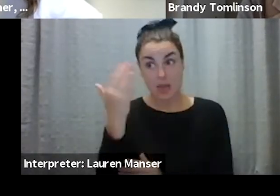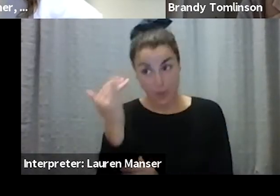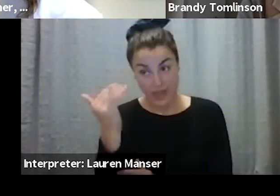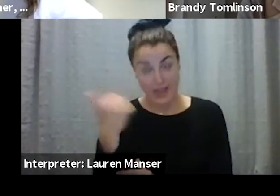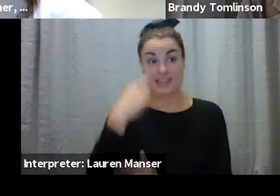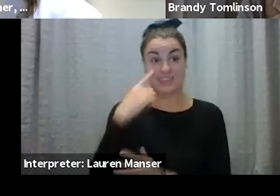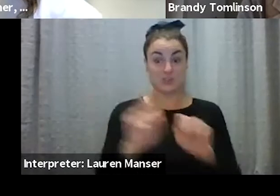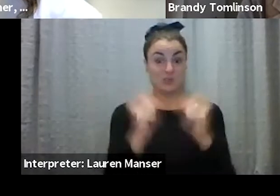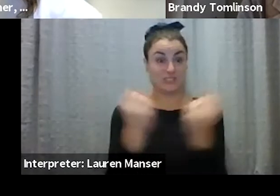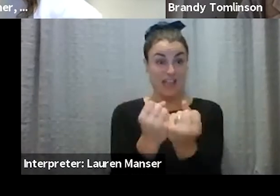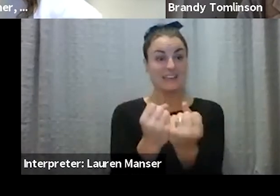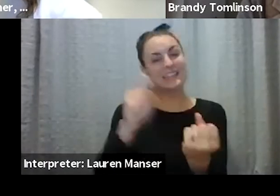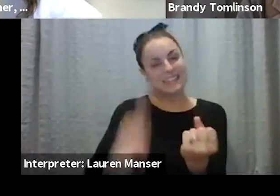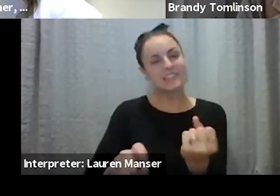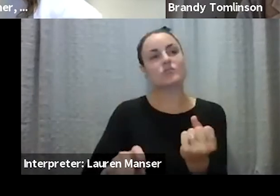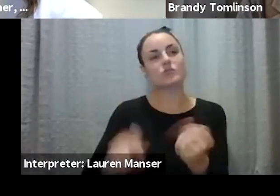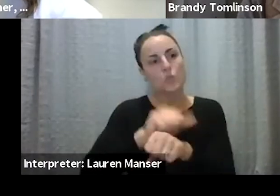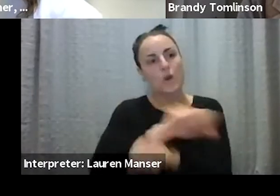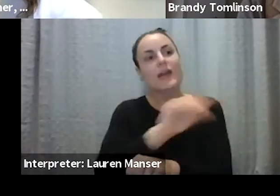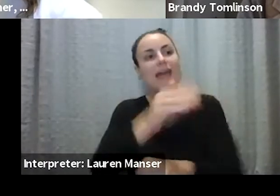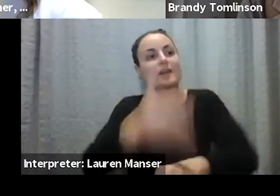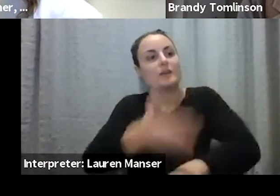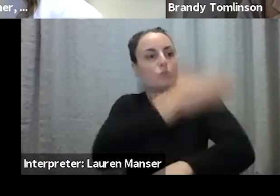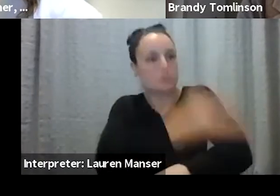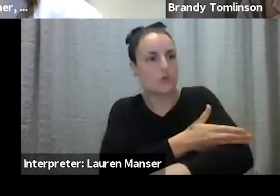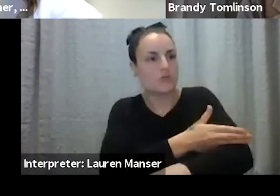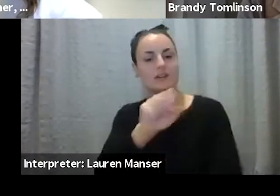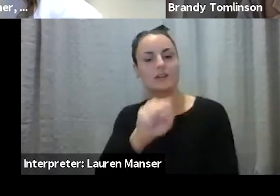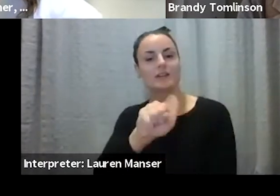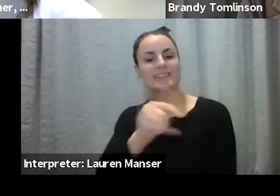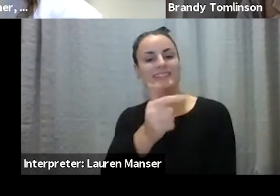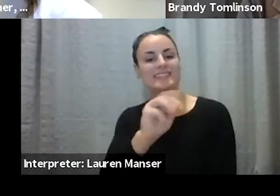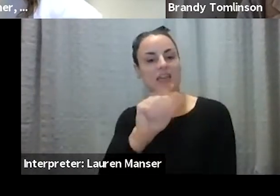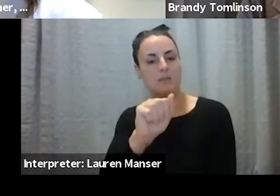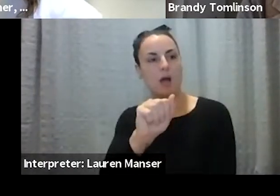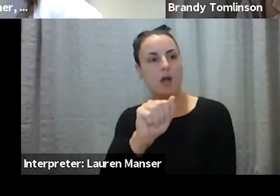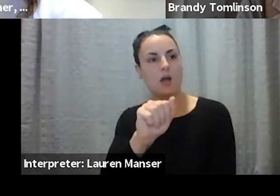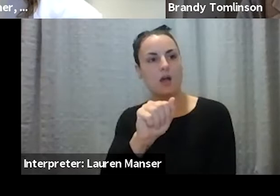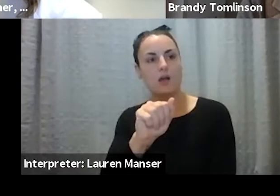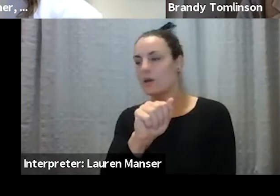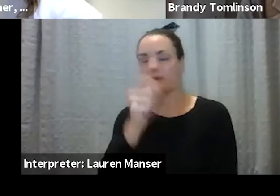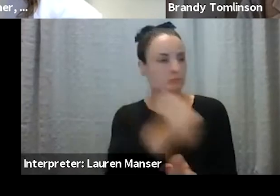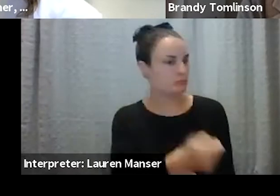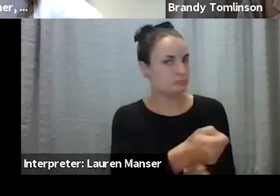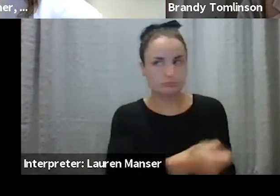in not just disclosing disabilities in the workplace, but also demanding that employer provide reasonable accommodations,